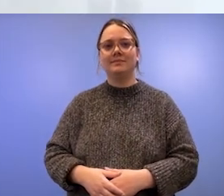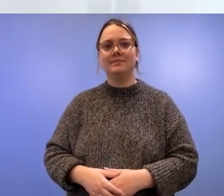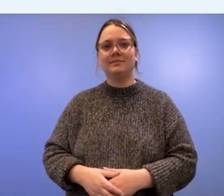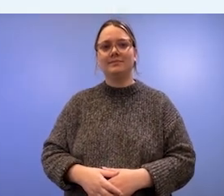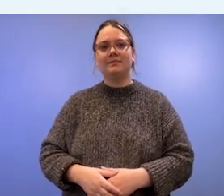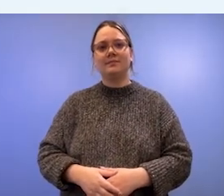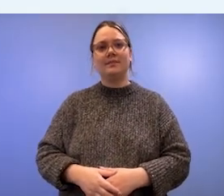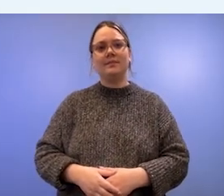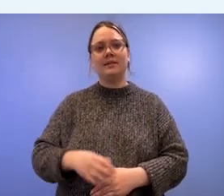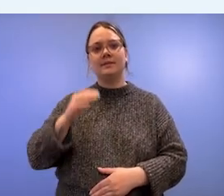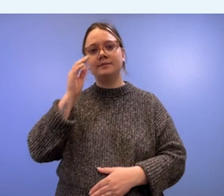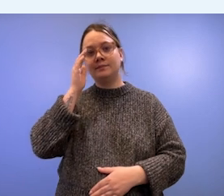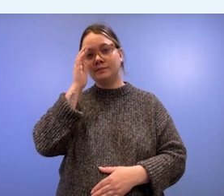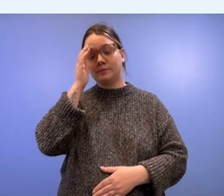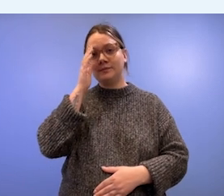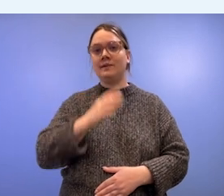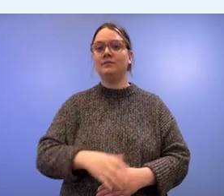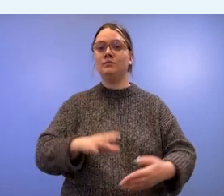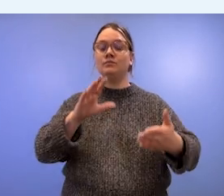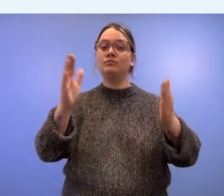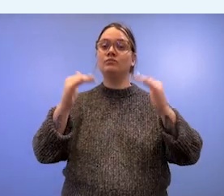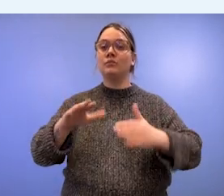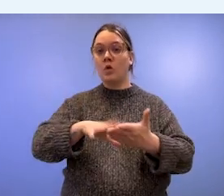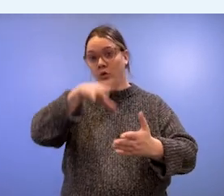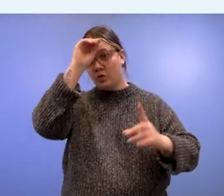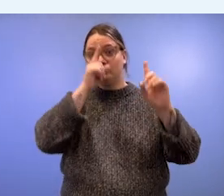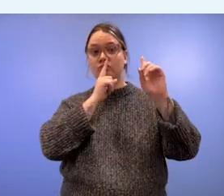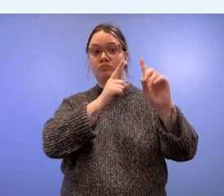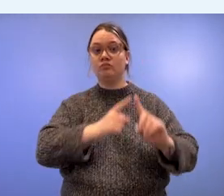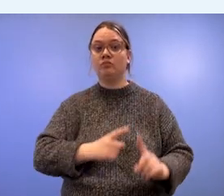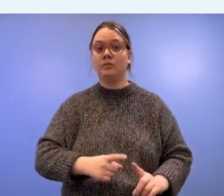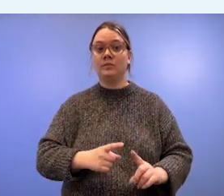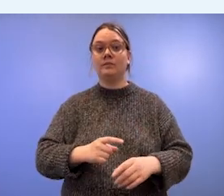Okay? So the learning objectives. By the end of this present, this self-paced